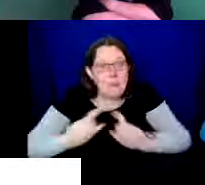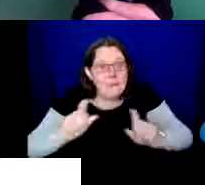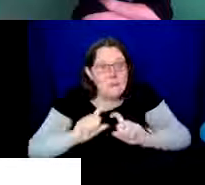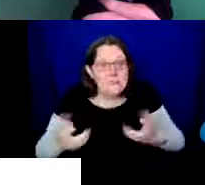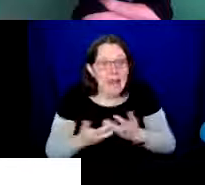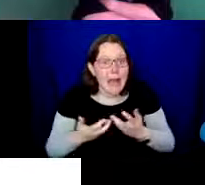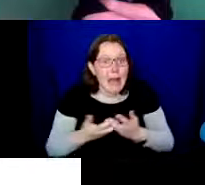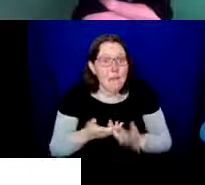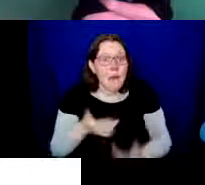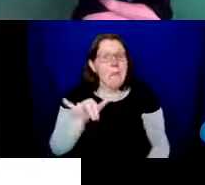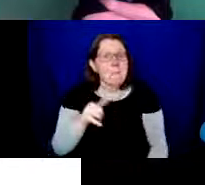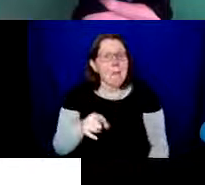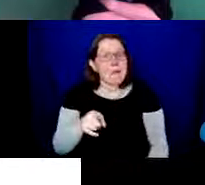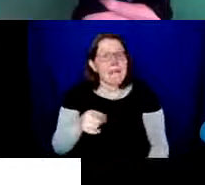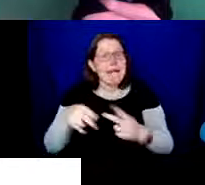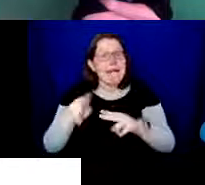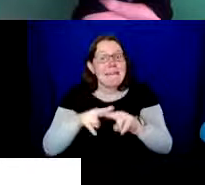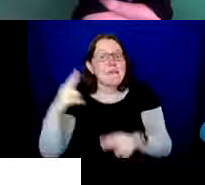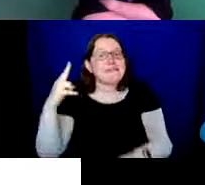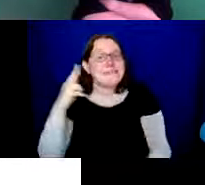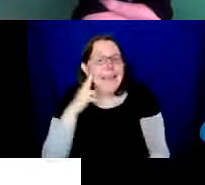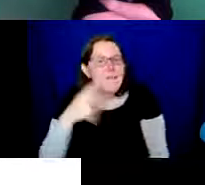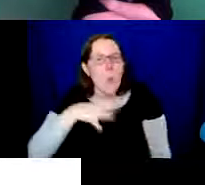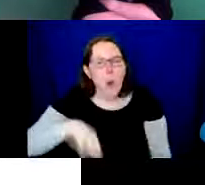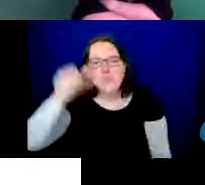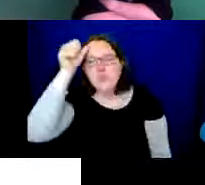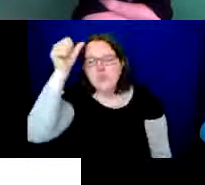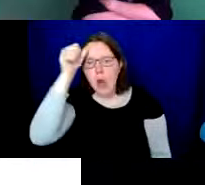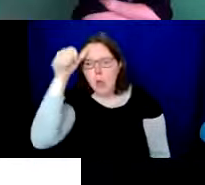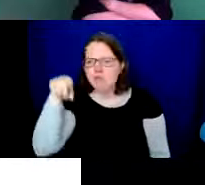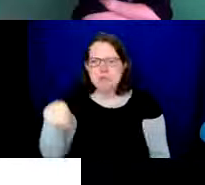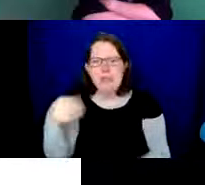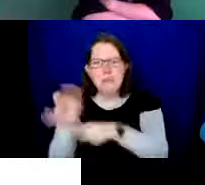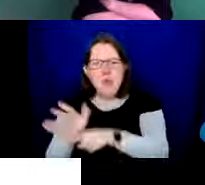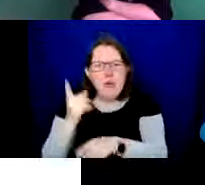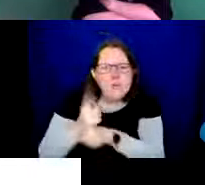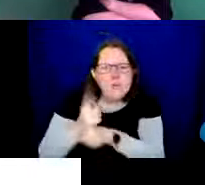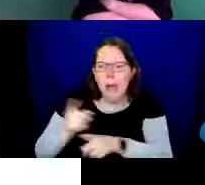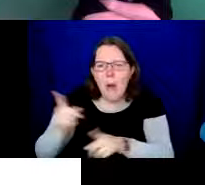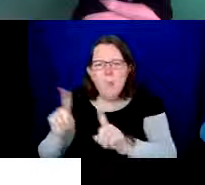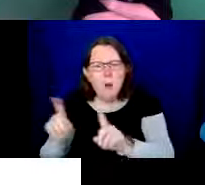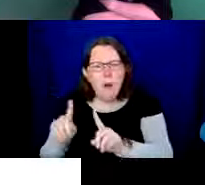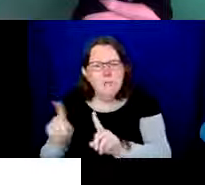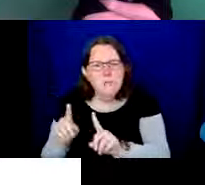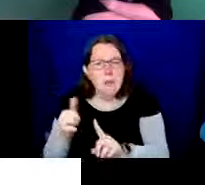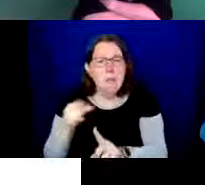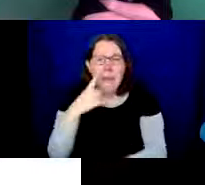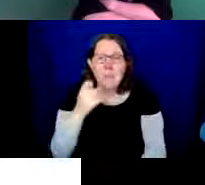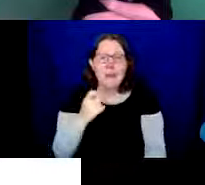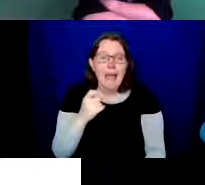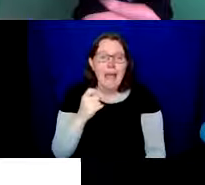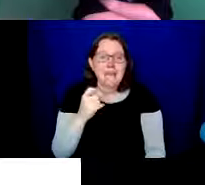there are any deaf people who want to know the content of that um could arrange a zoom me with